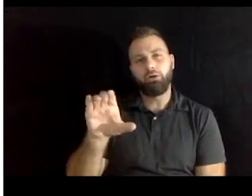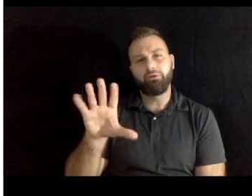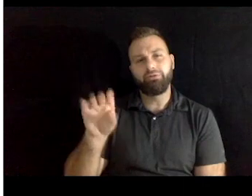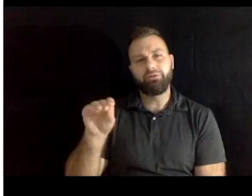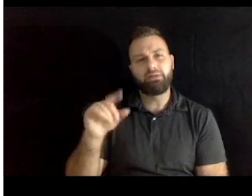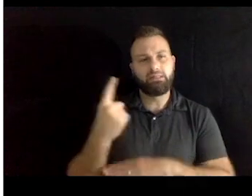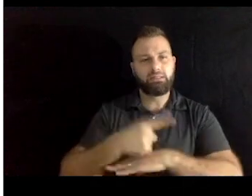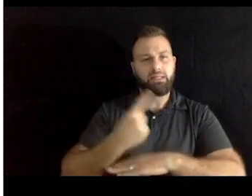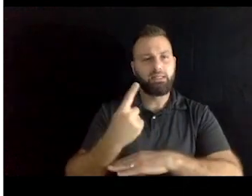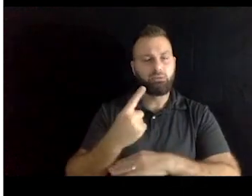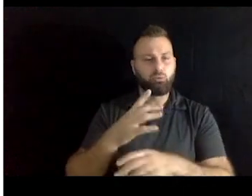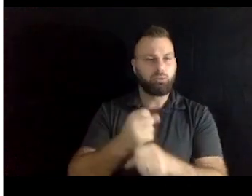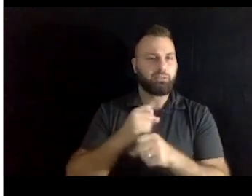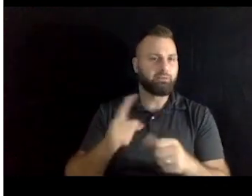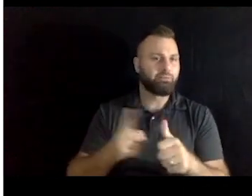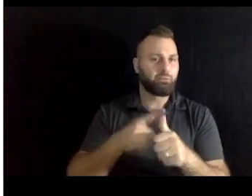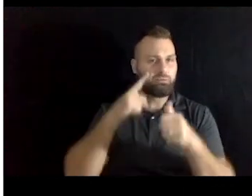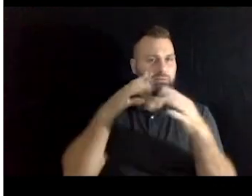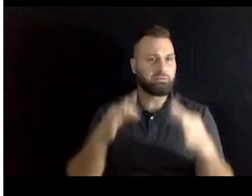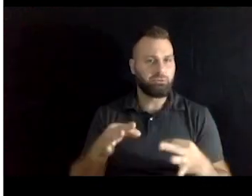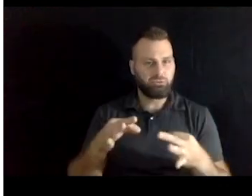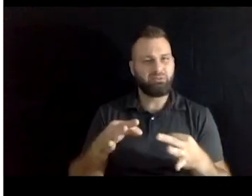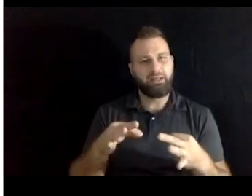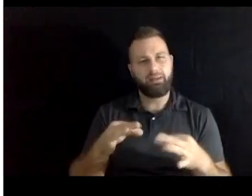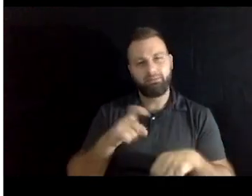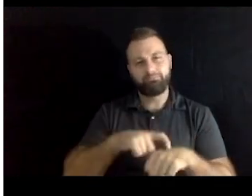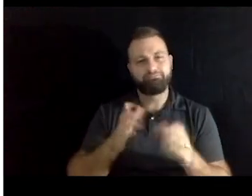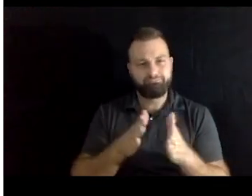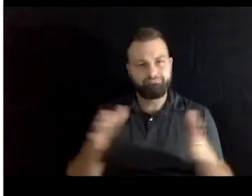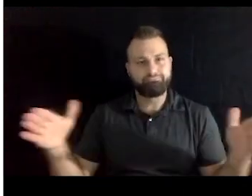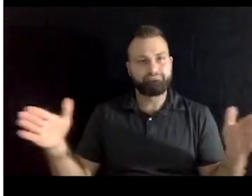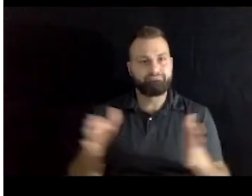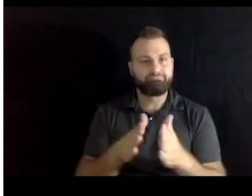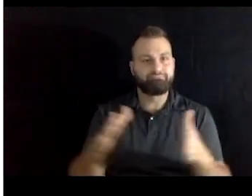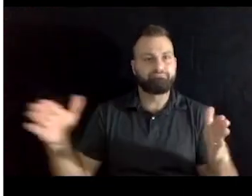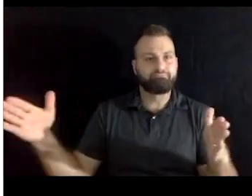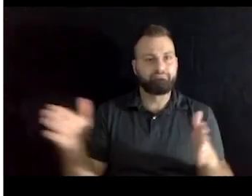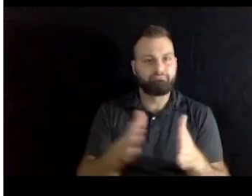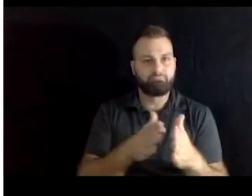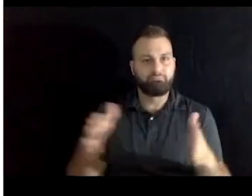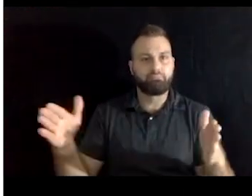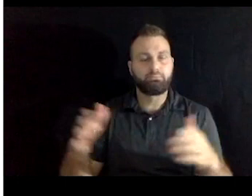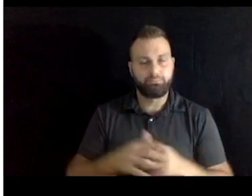Again, that number jumps around, but I think it's somewhere in that range usually.